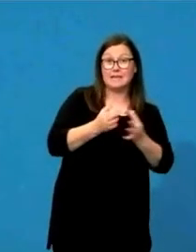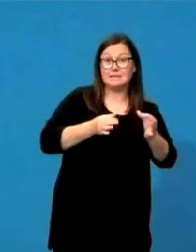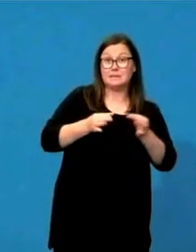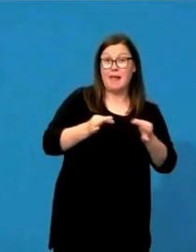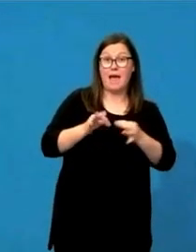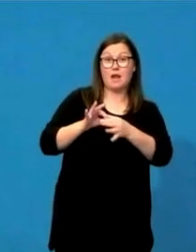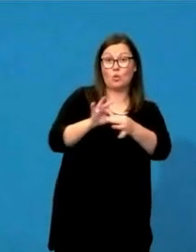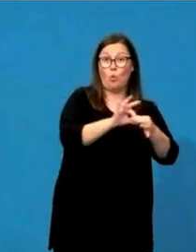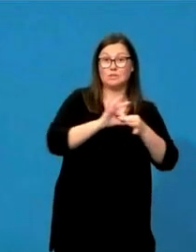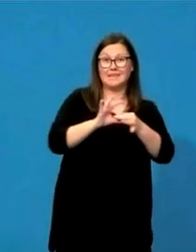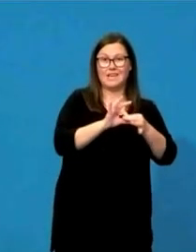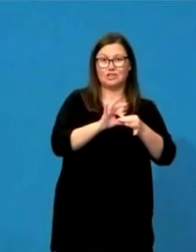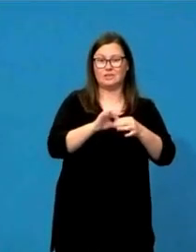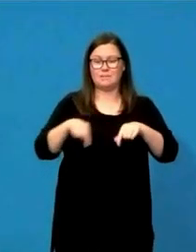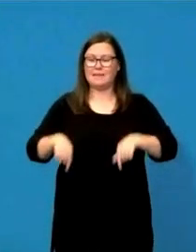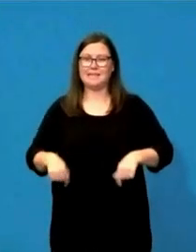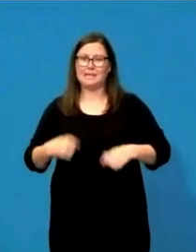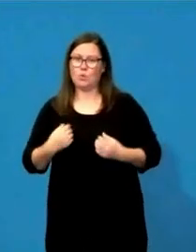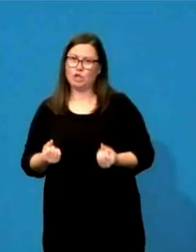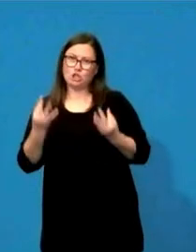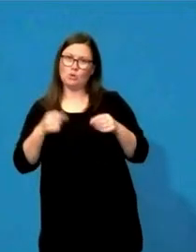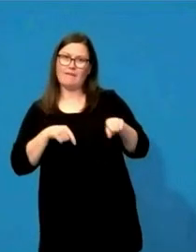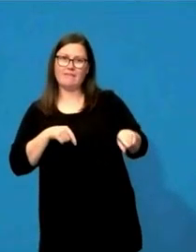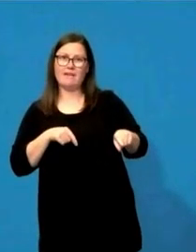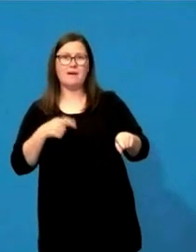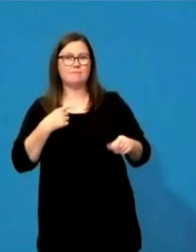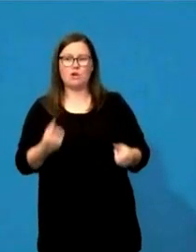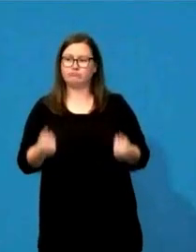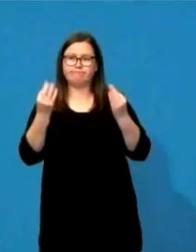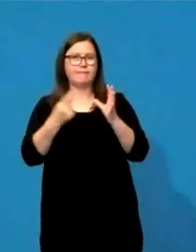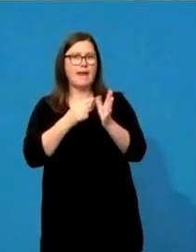And it means that knowledge around the NDIA and the complexity of the NDIA isn't